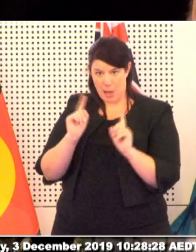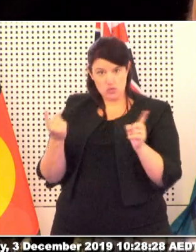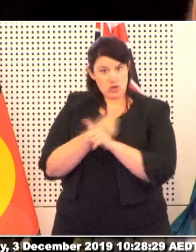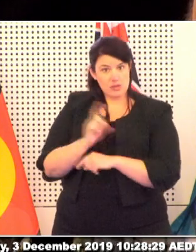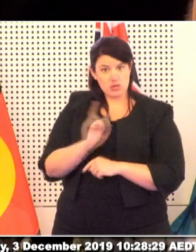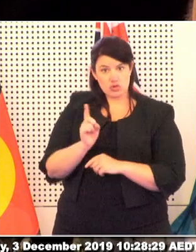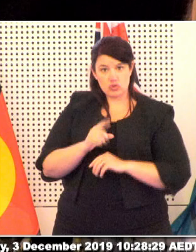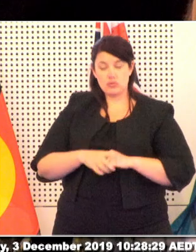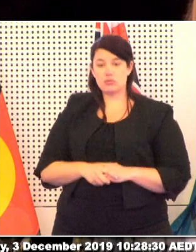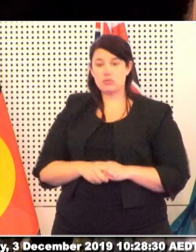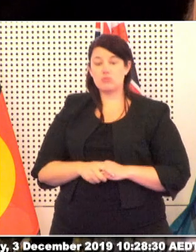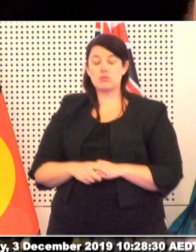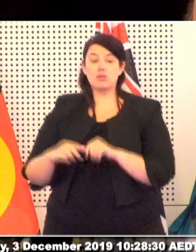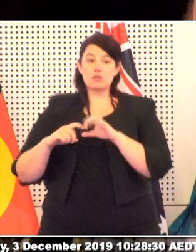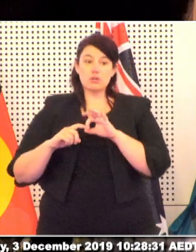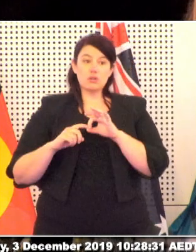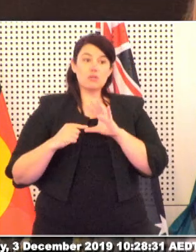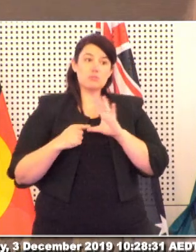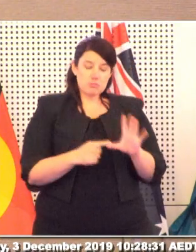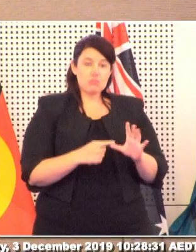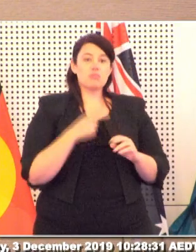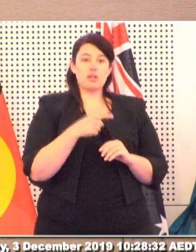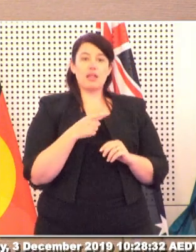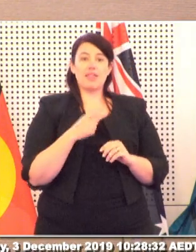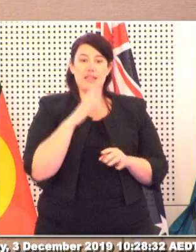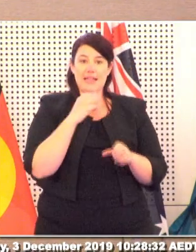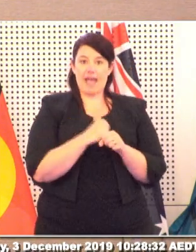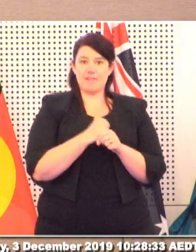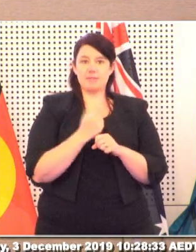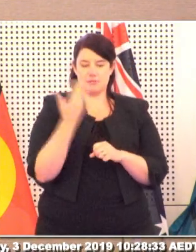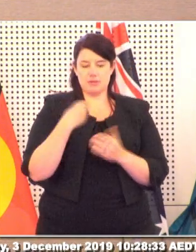Over time, government stayed the funders but over time there has been a